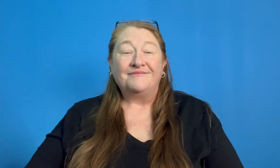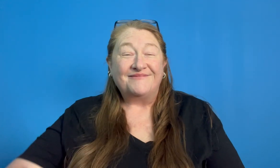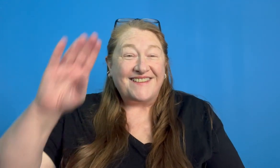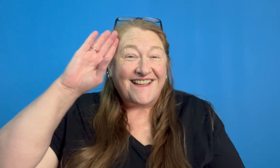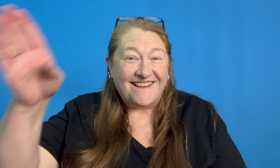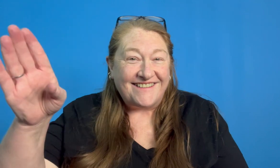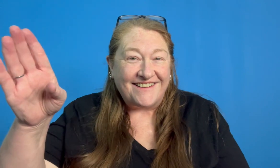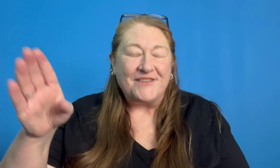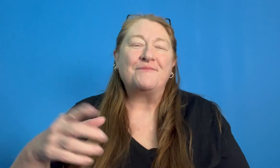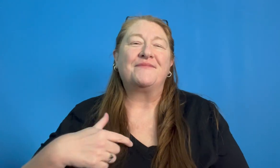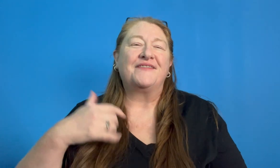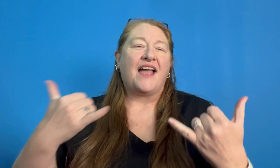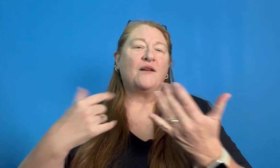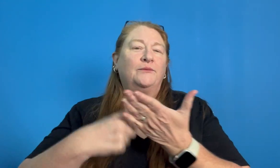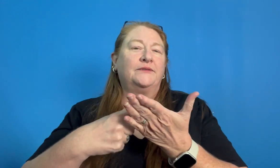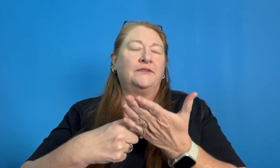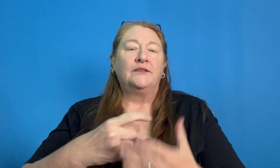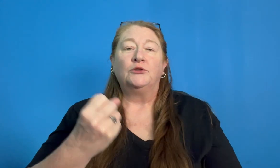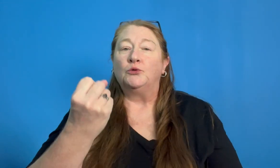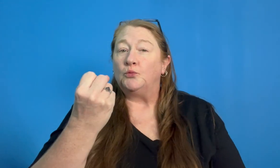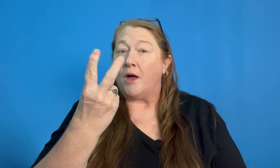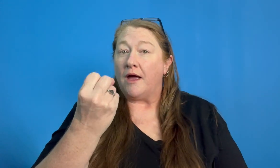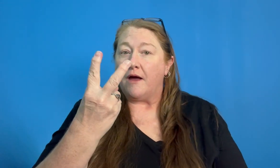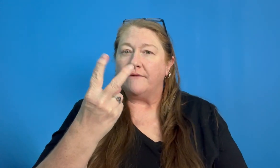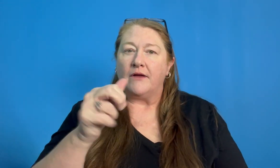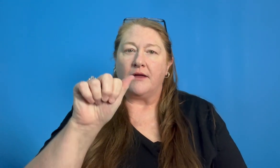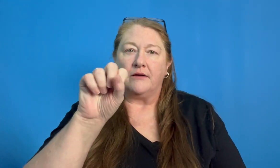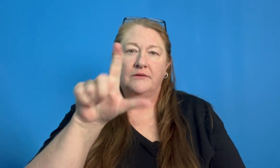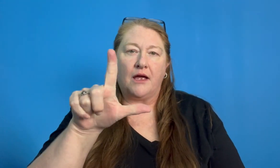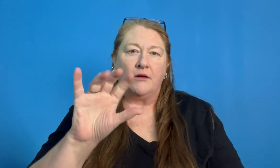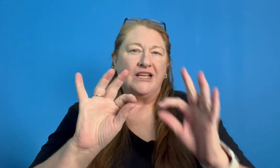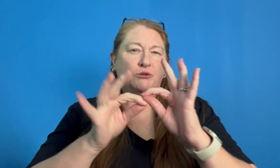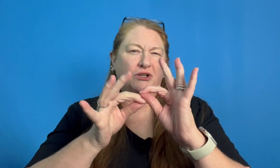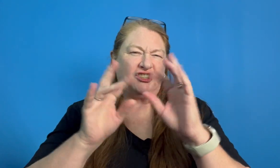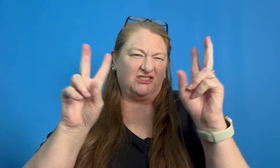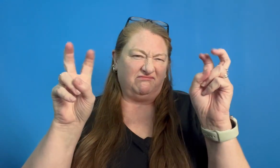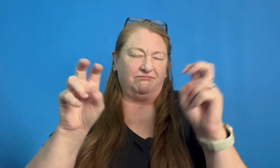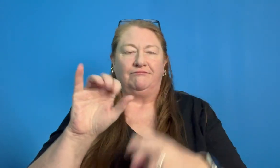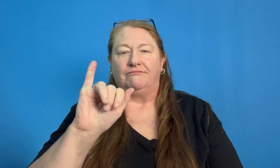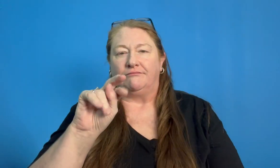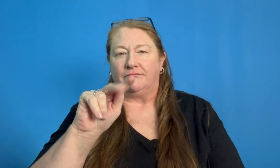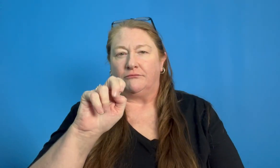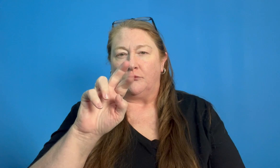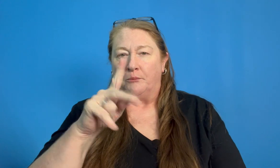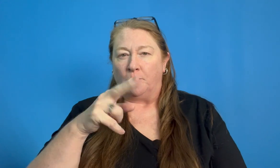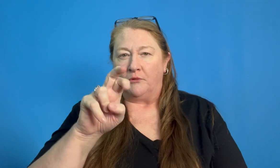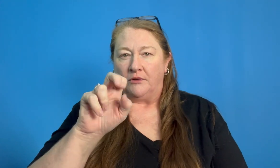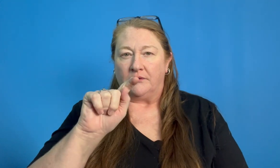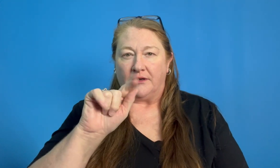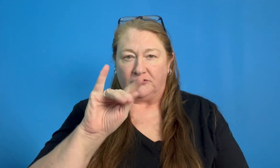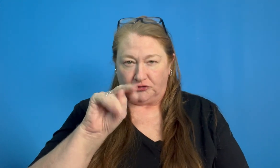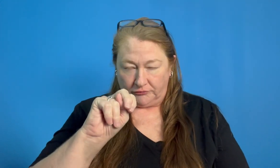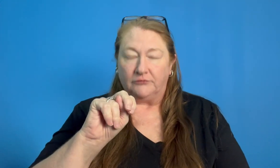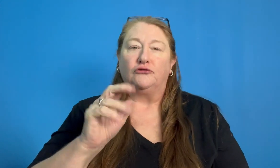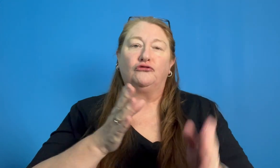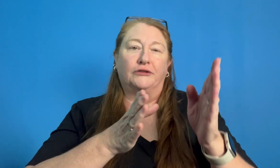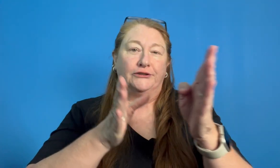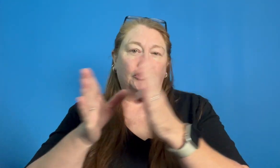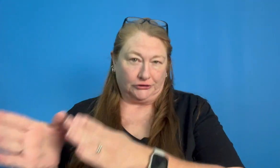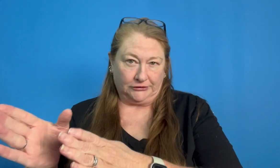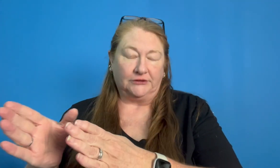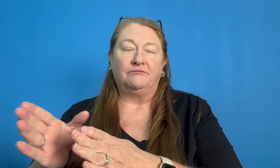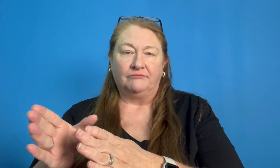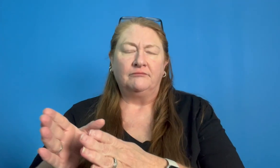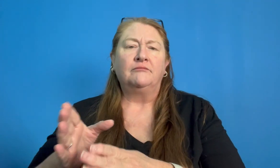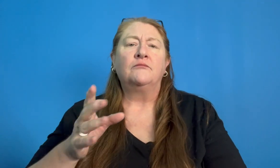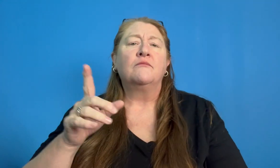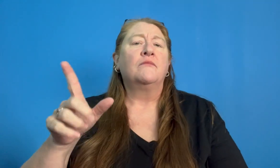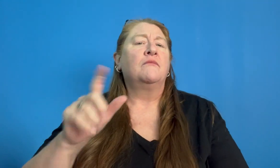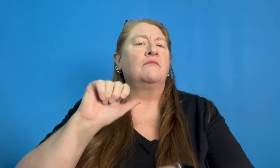Hello, I will discuss the 12 ASL Interpretation Strategies